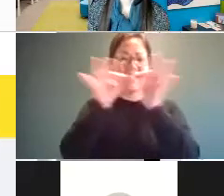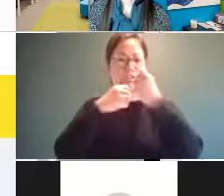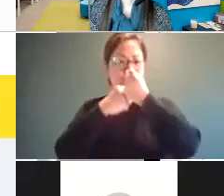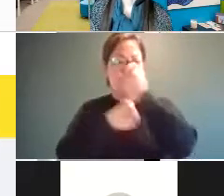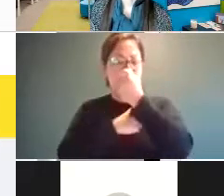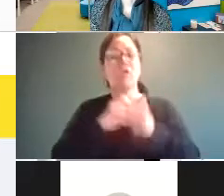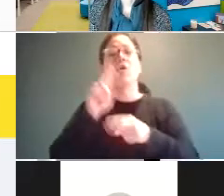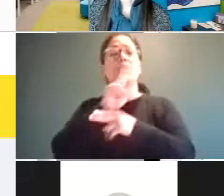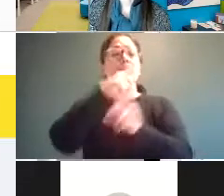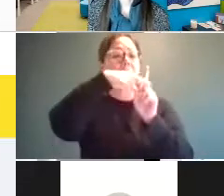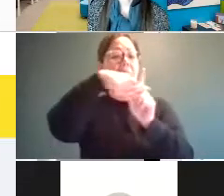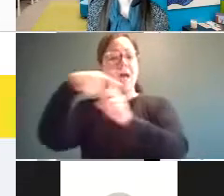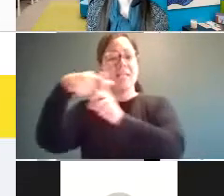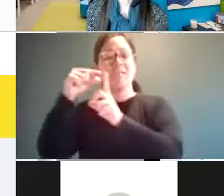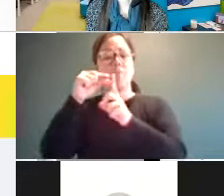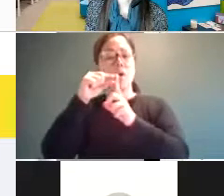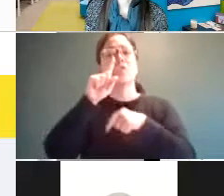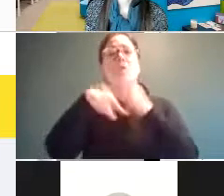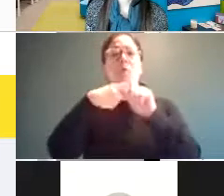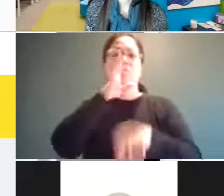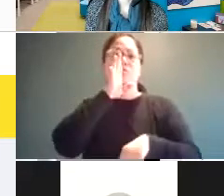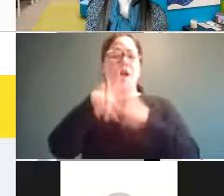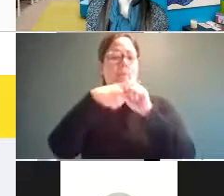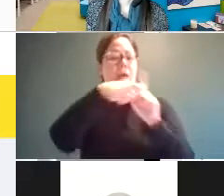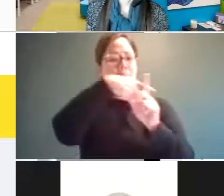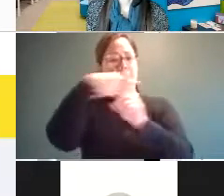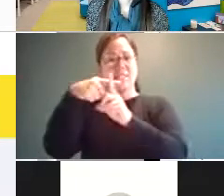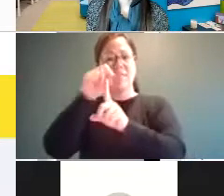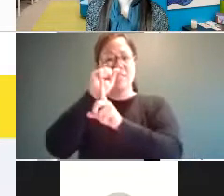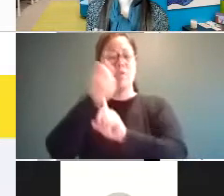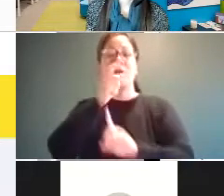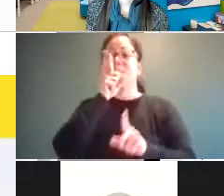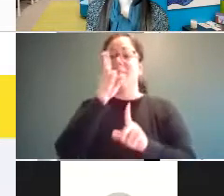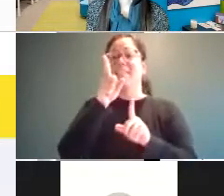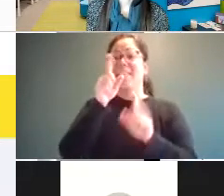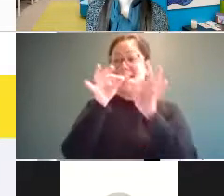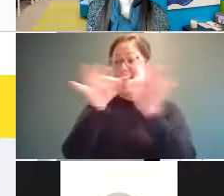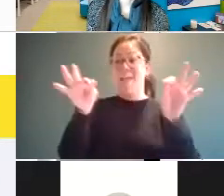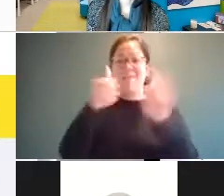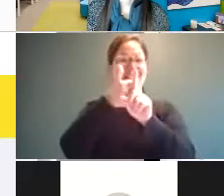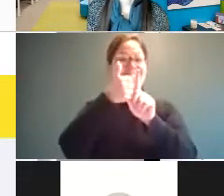when talking about positive situations. Language is context and culture specific.